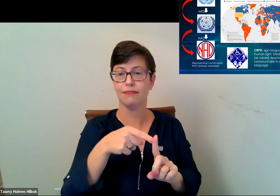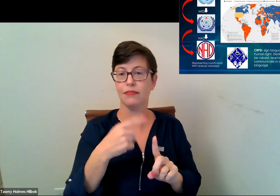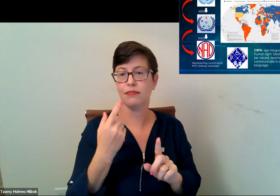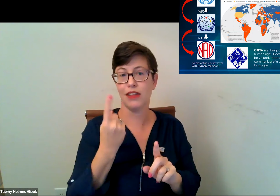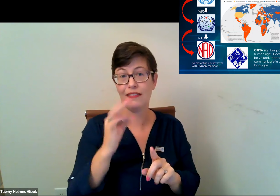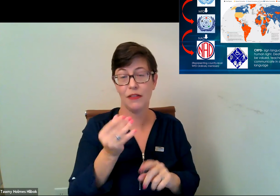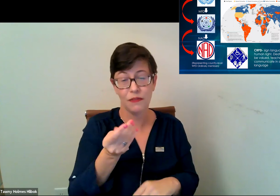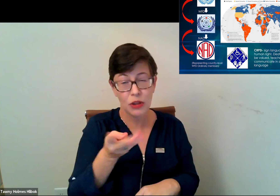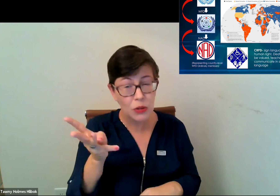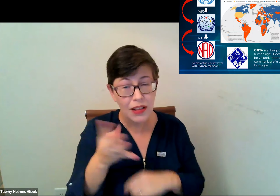I don't know if you've noticed yet,